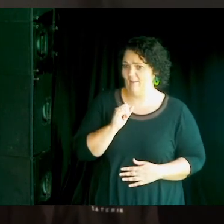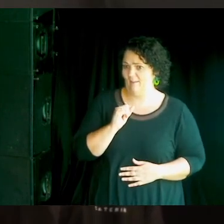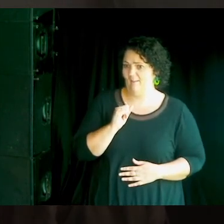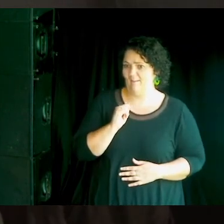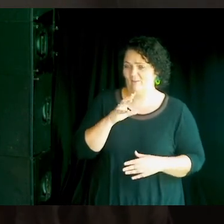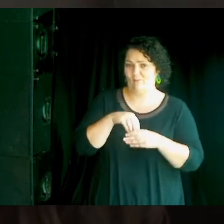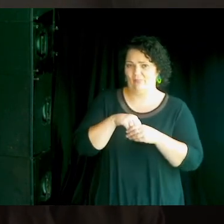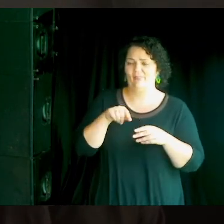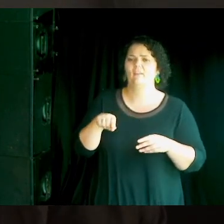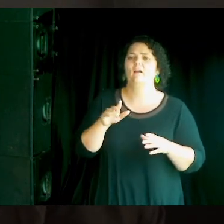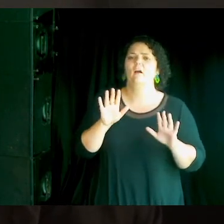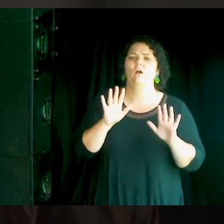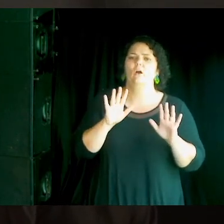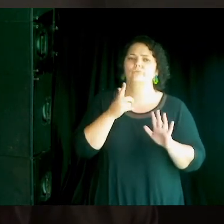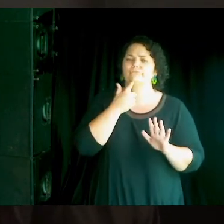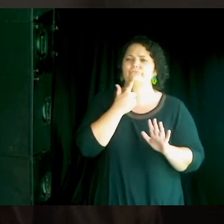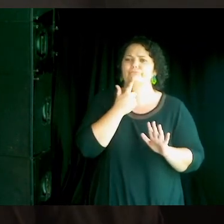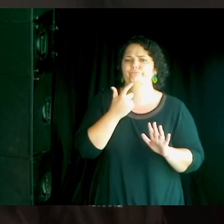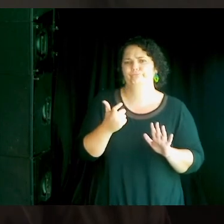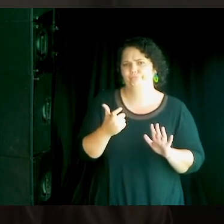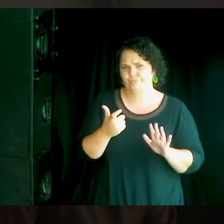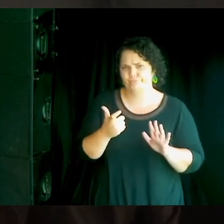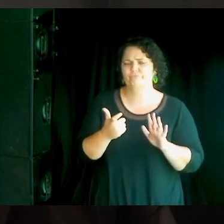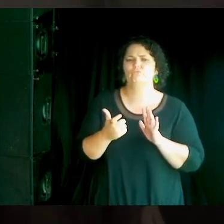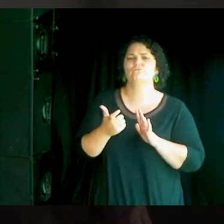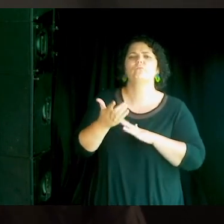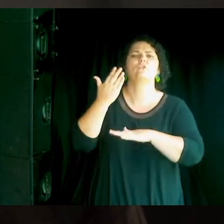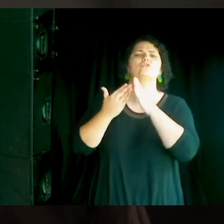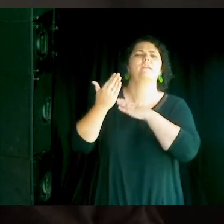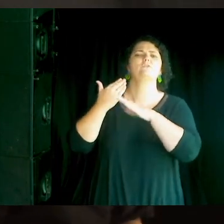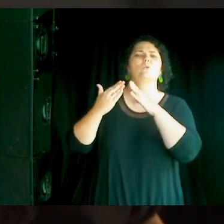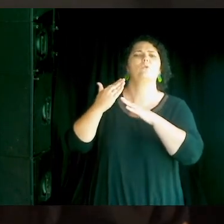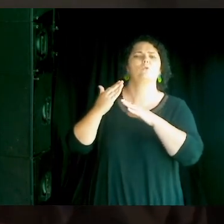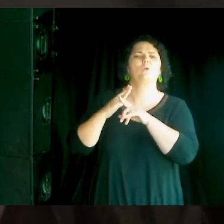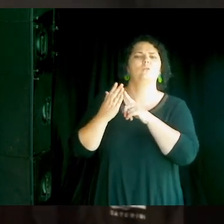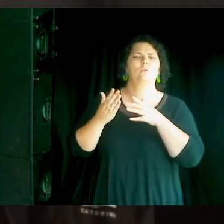they are really regular roti traditionally you will actually use the way koi man taoban